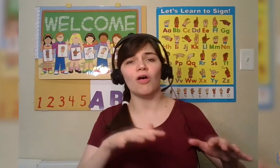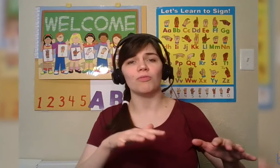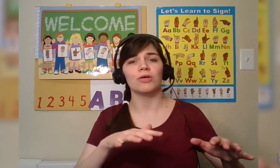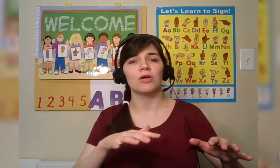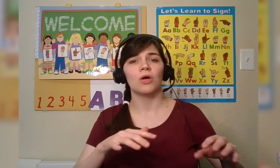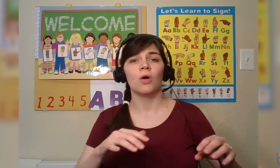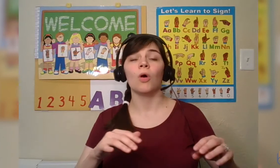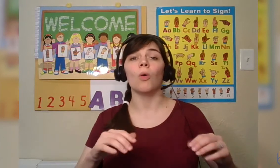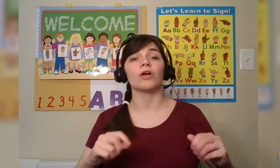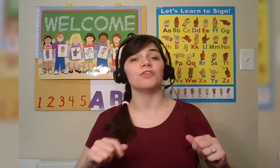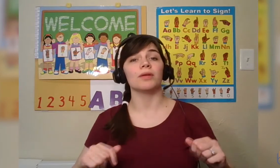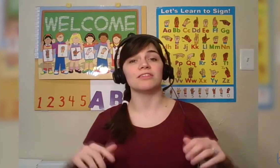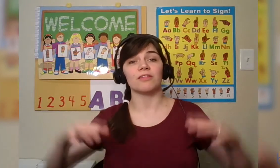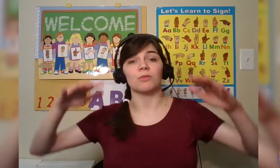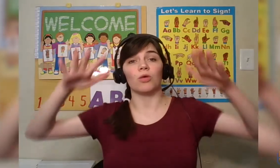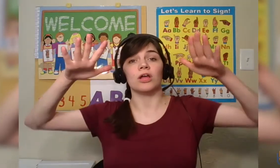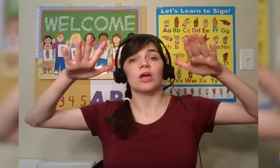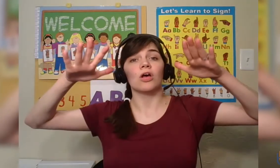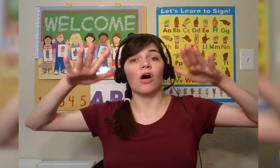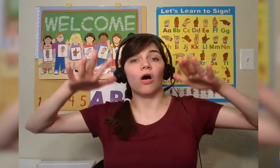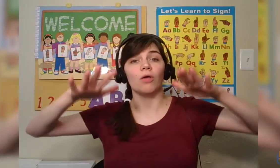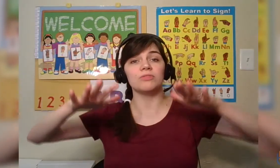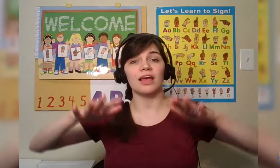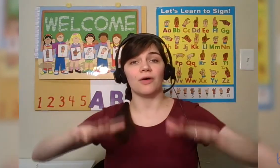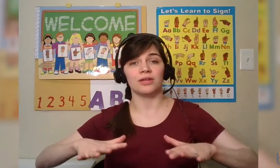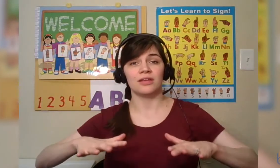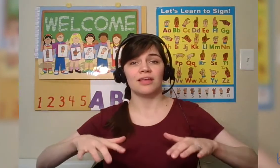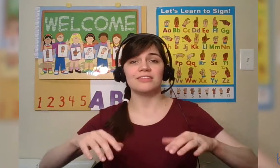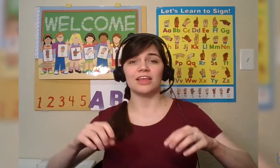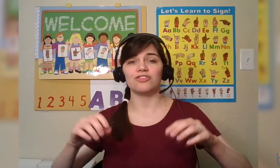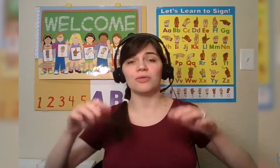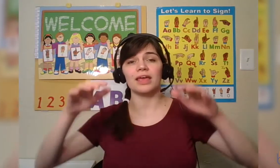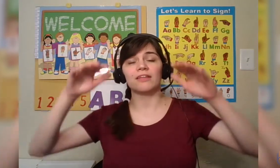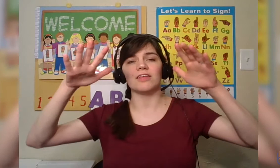Or if you want to tell someone, "Calm down," take two hands and